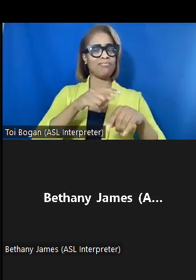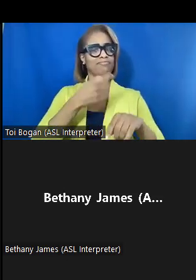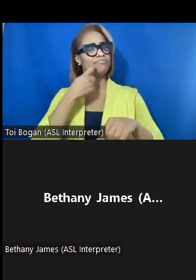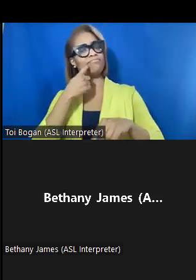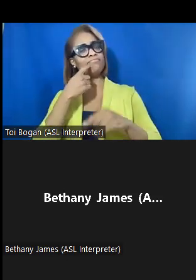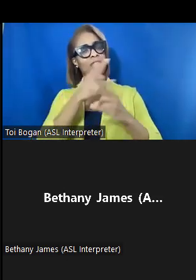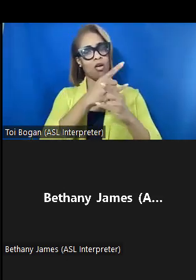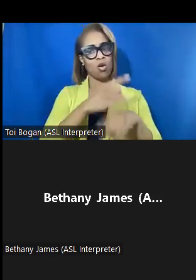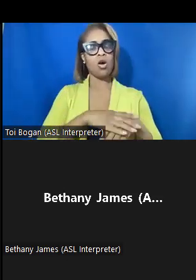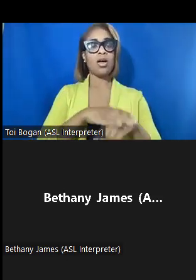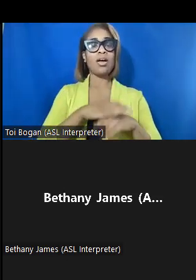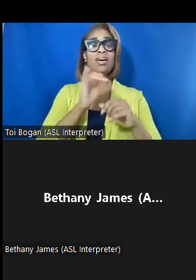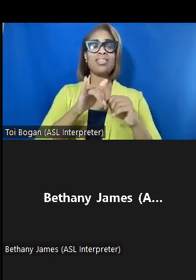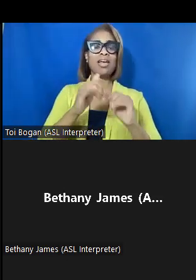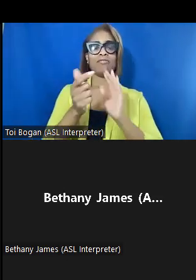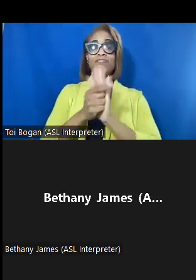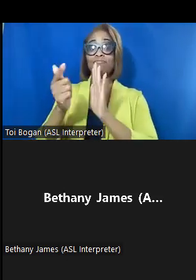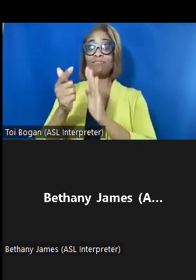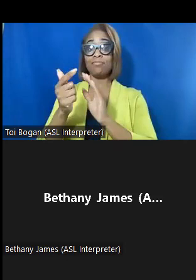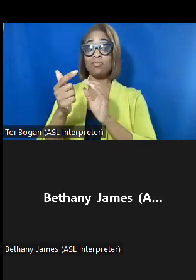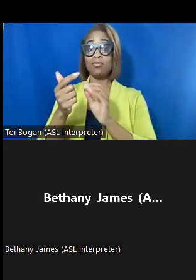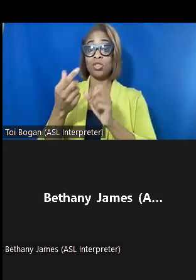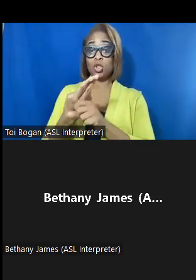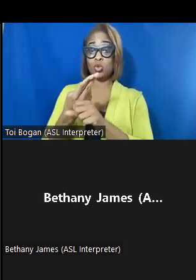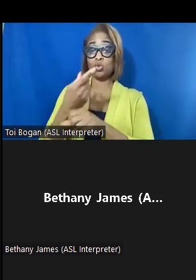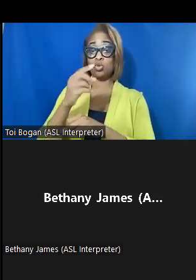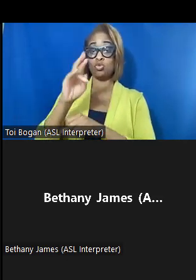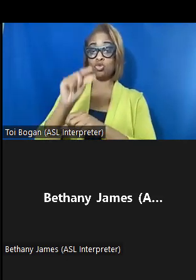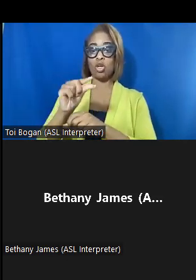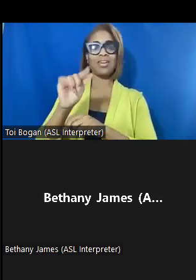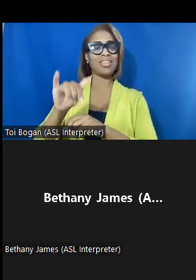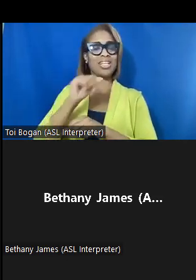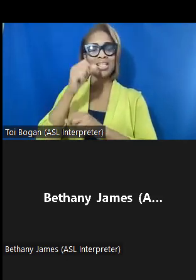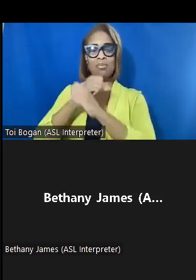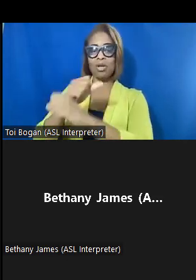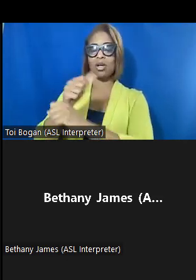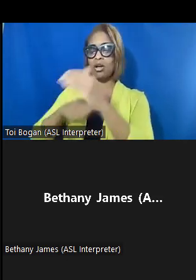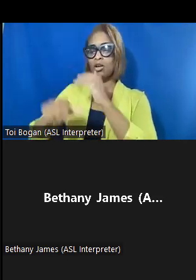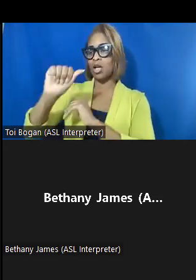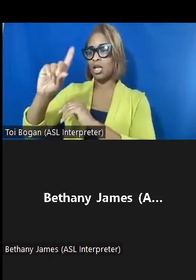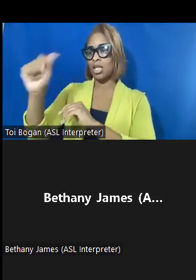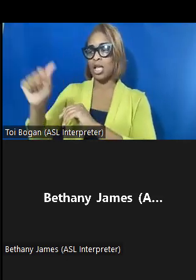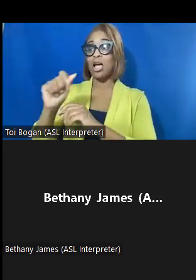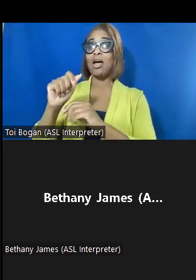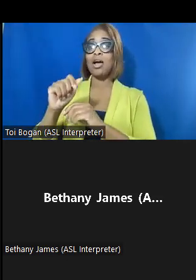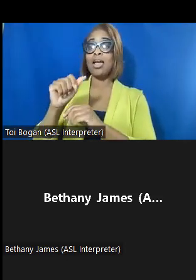Illegal drug use is not protected as a disability under the ADA unless the individual is currently is no longer using.